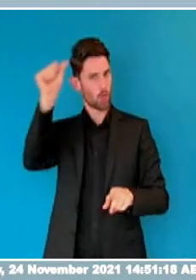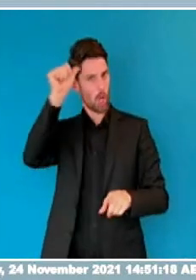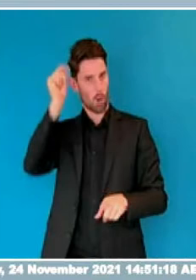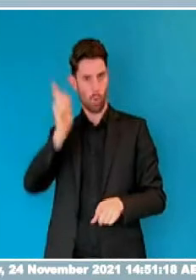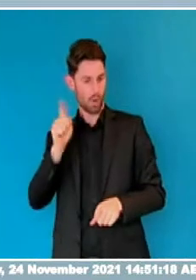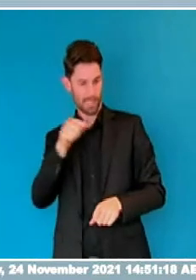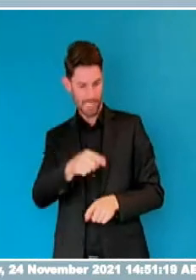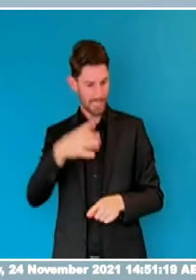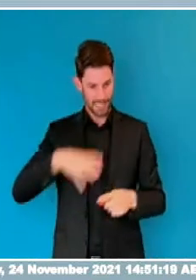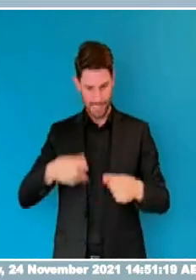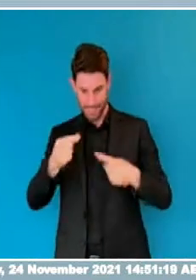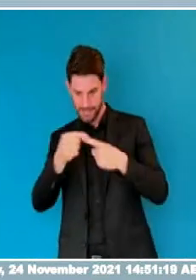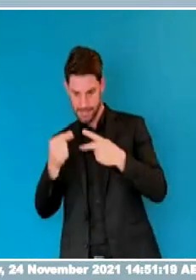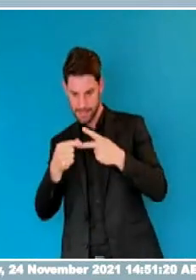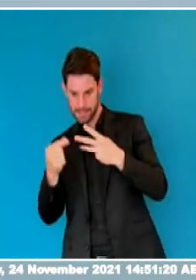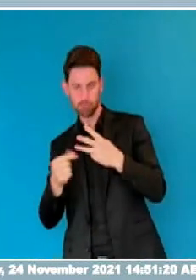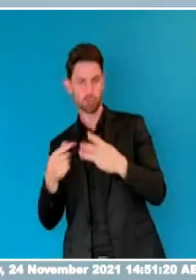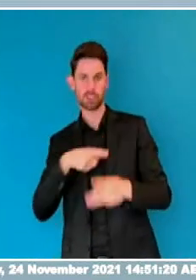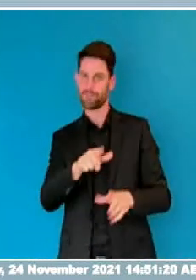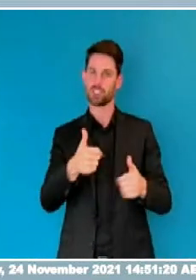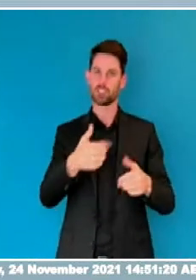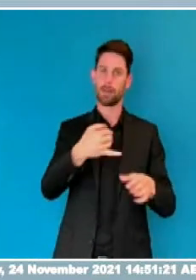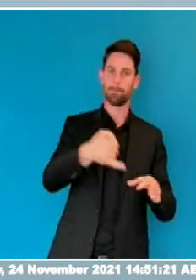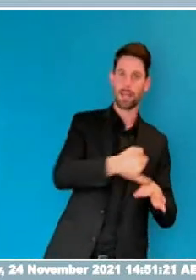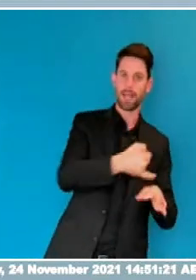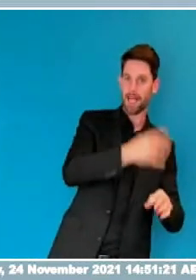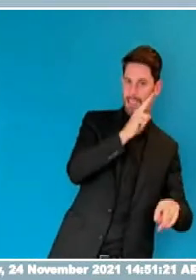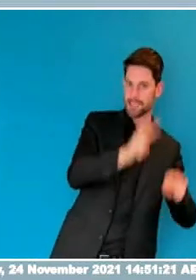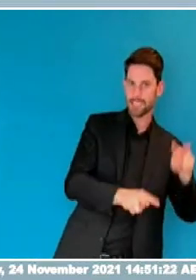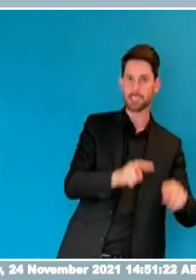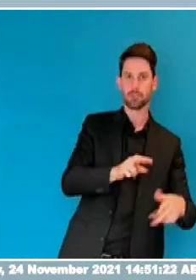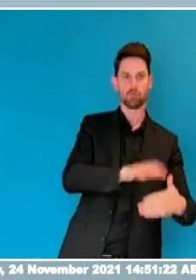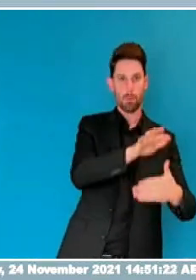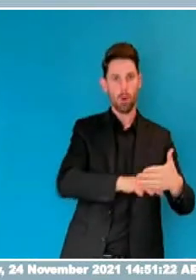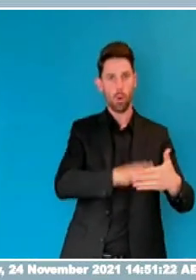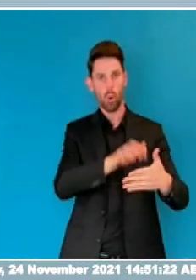They would have been through medical assessments and so forth, so less of a sort